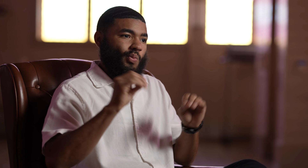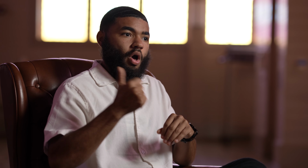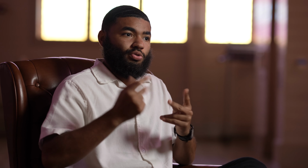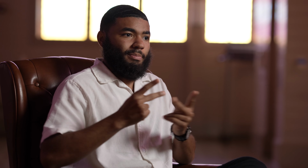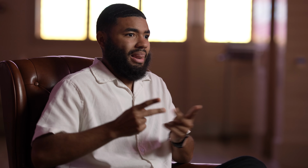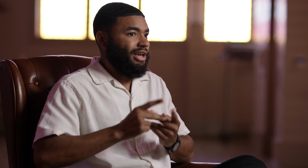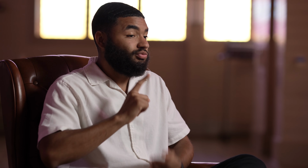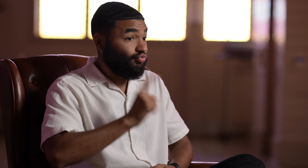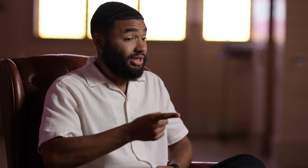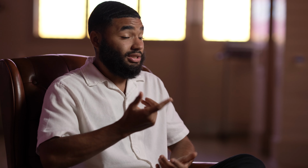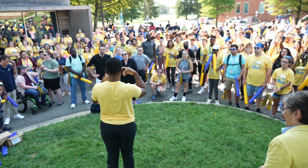it is unlike any other place.